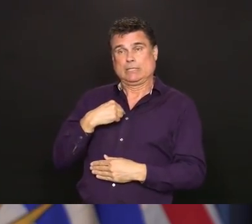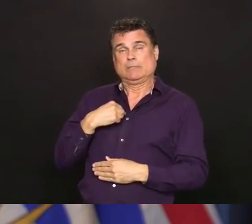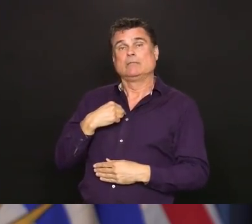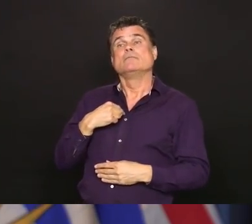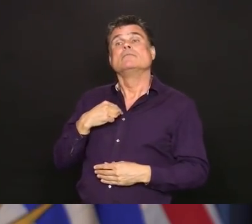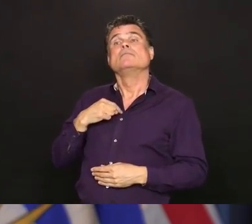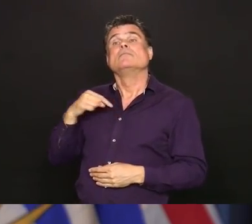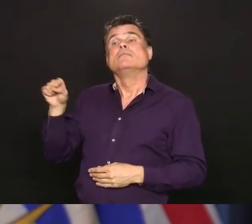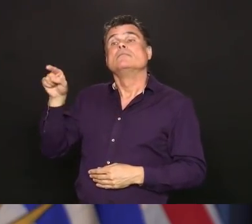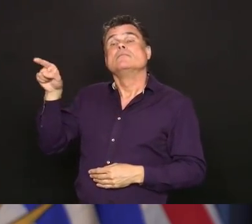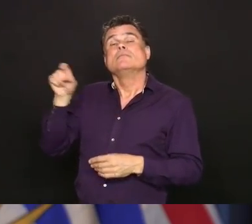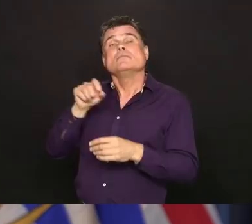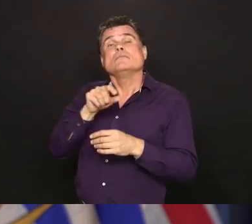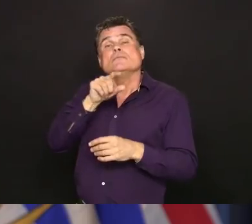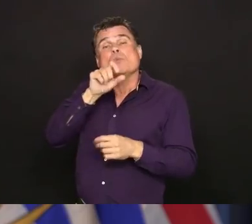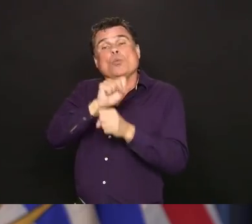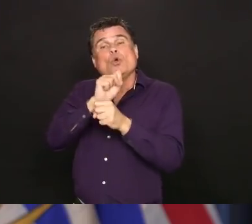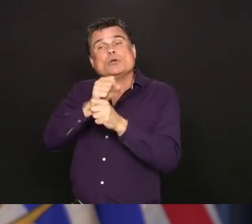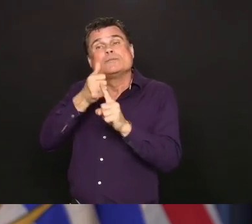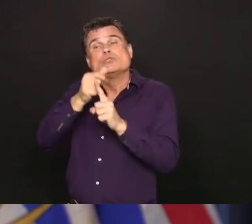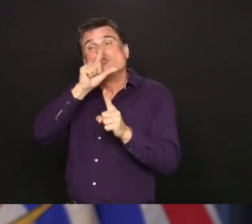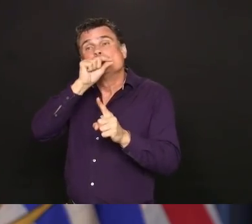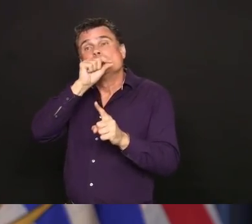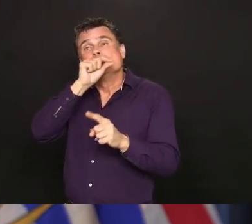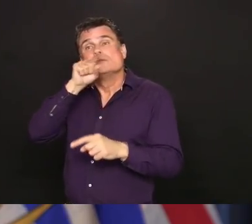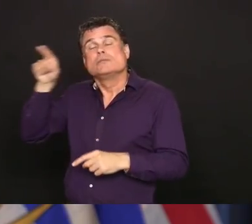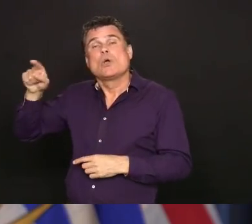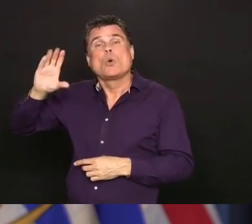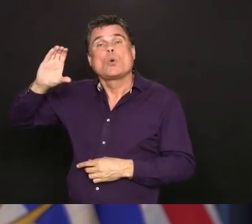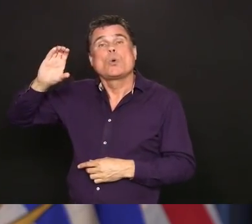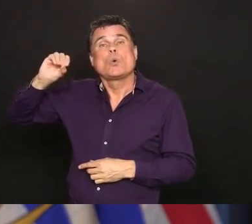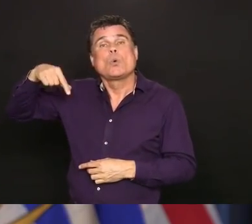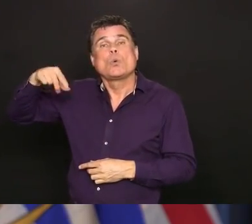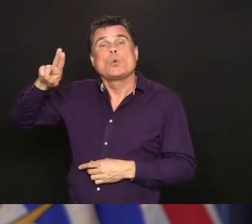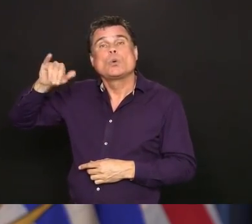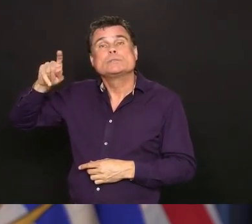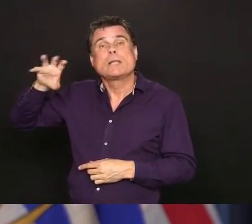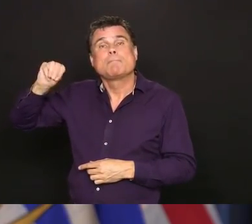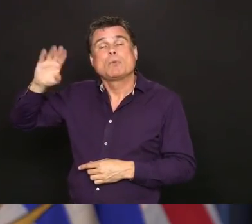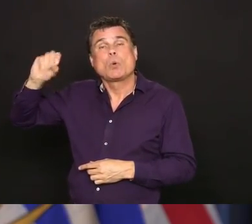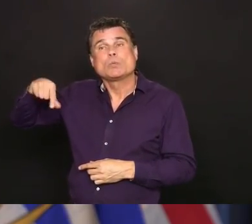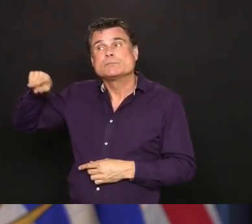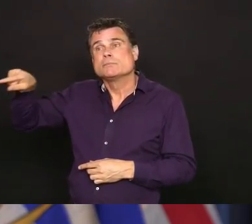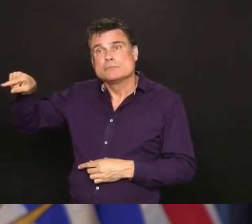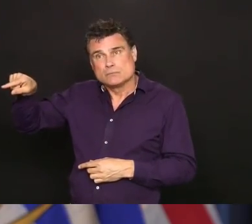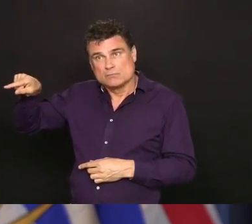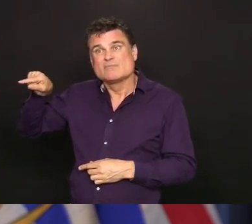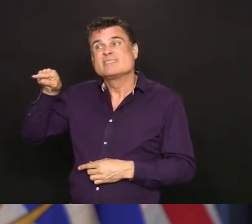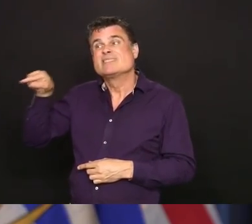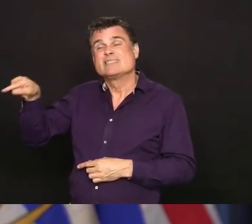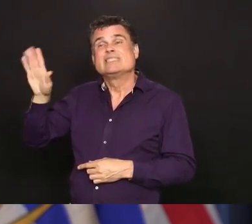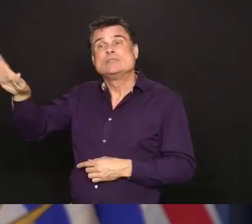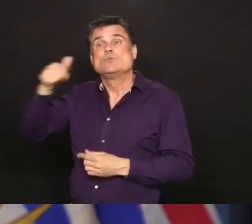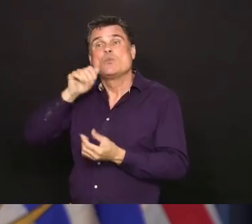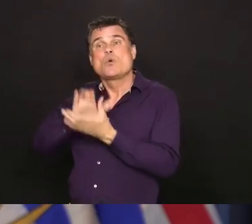person there has tested positive. Are you considering having more inspections of these places where people work in close